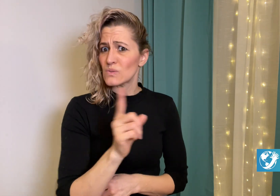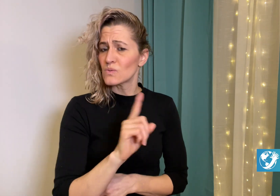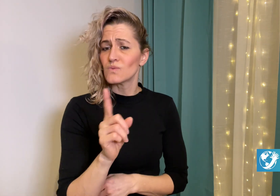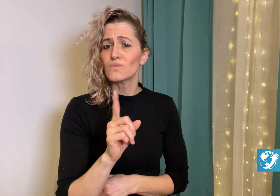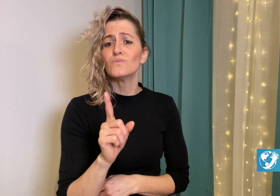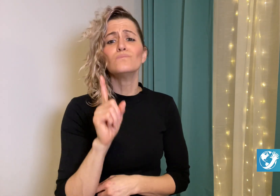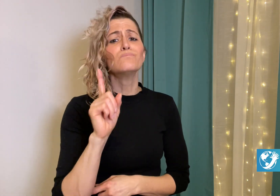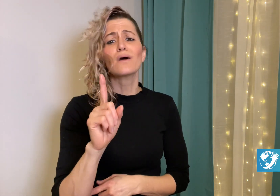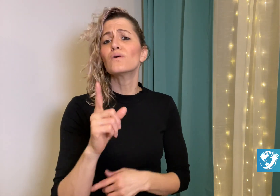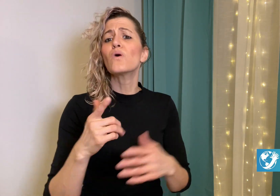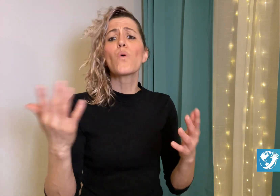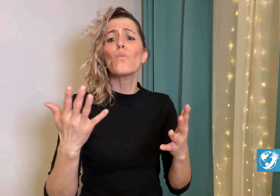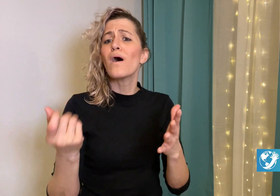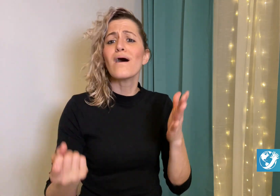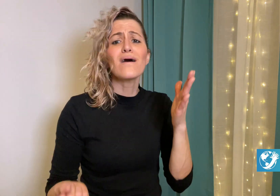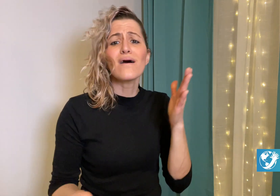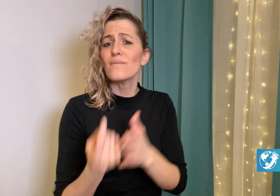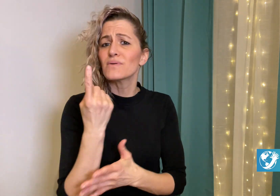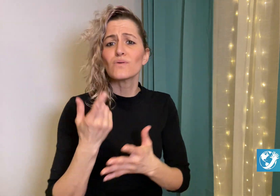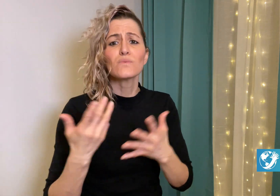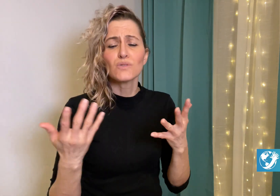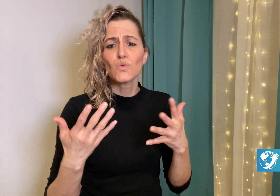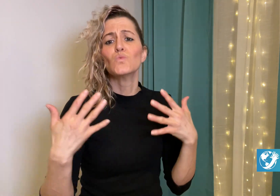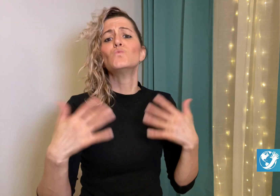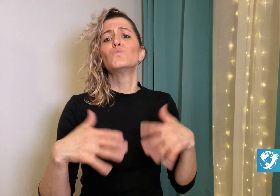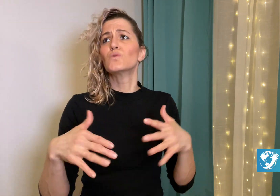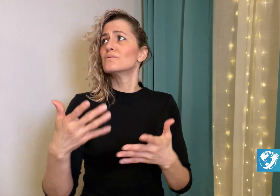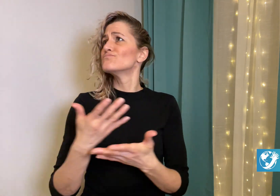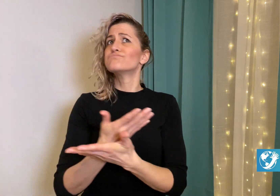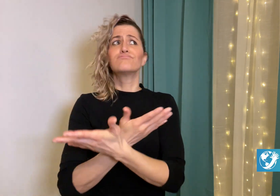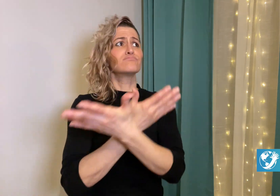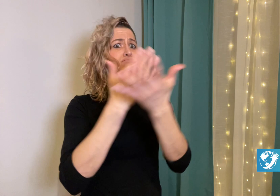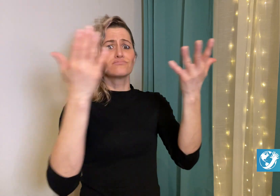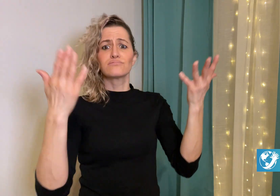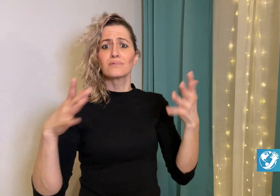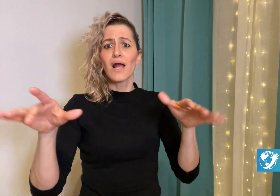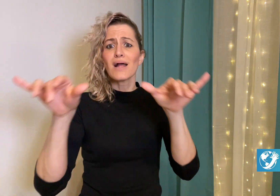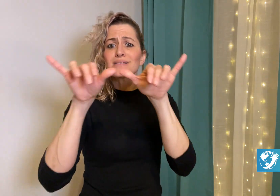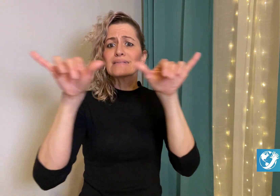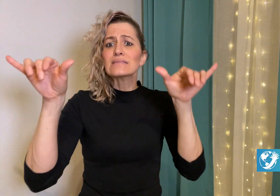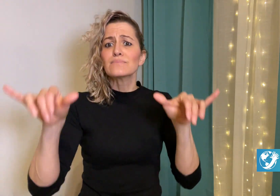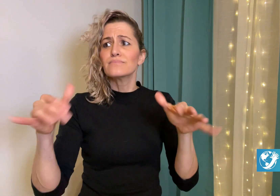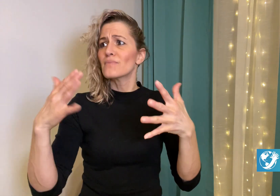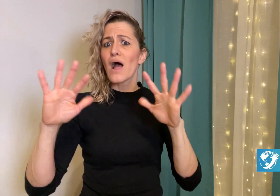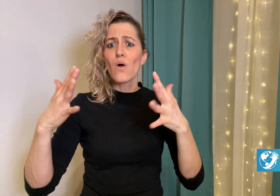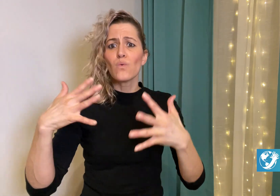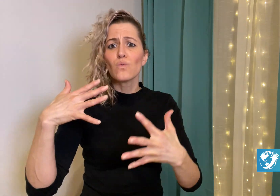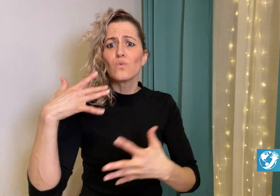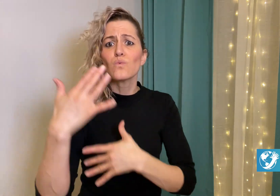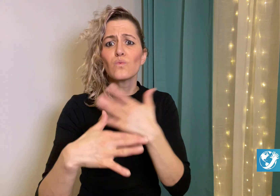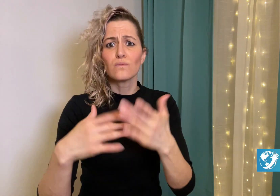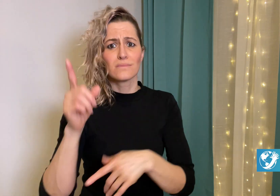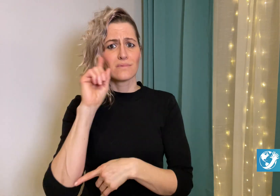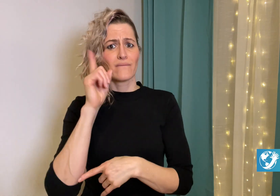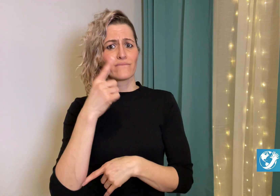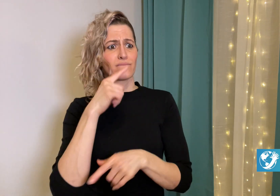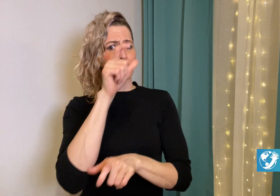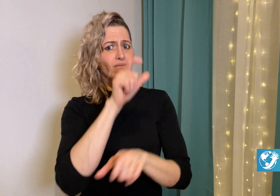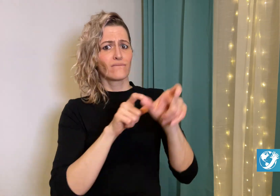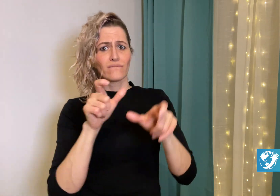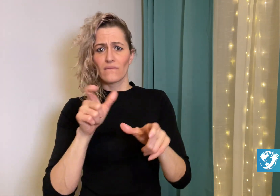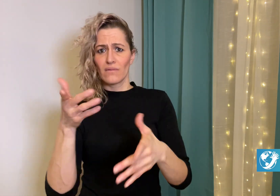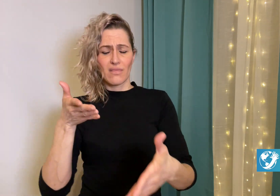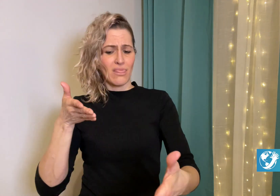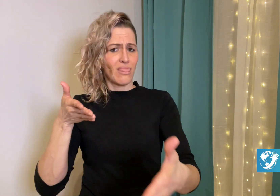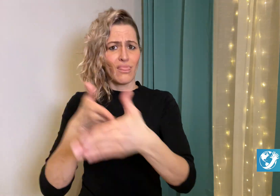Many Deaf prisoners shouldn’t be in prison,